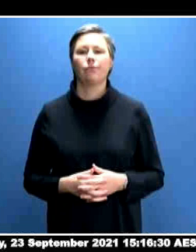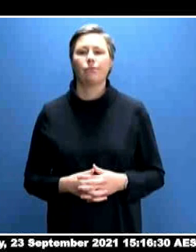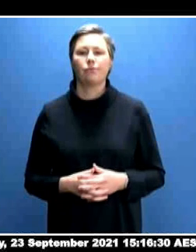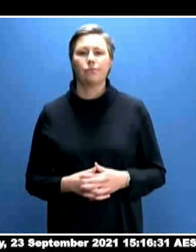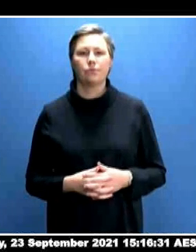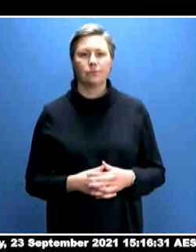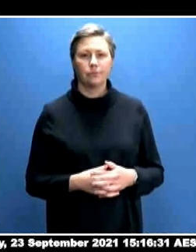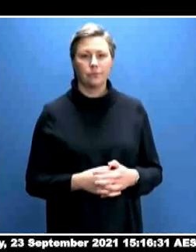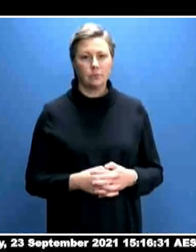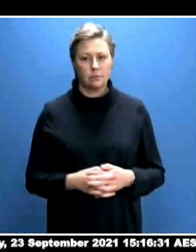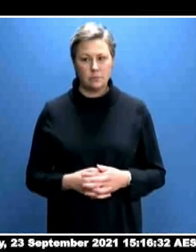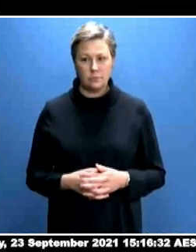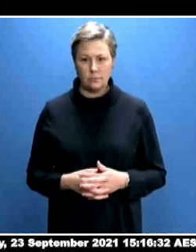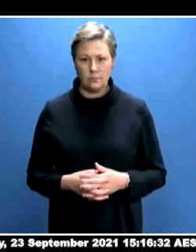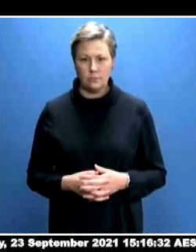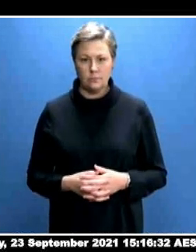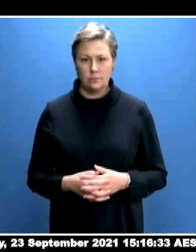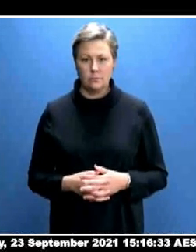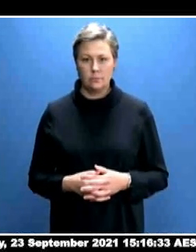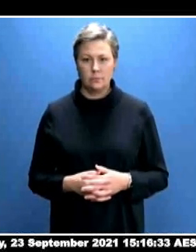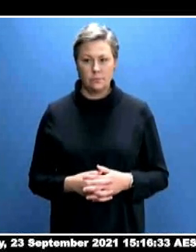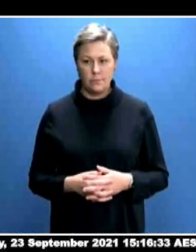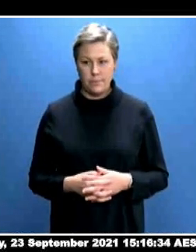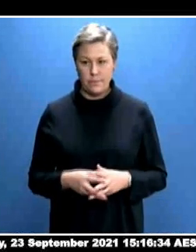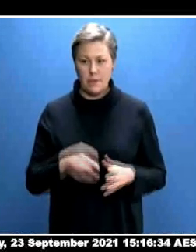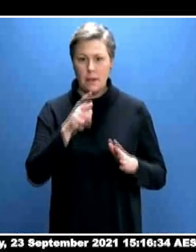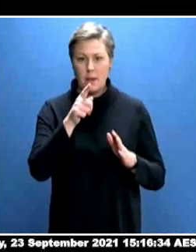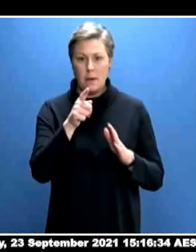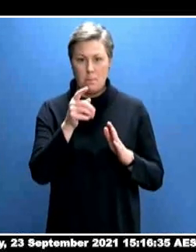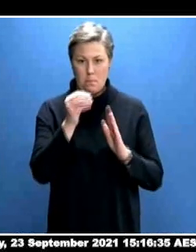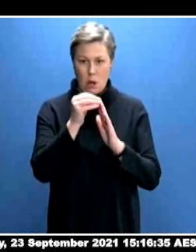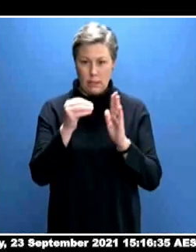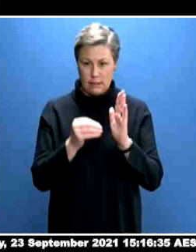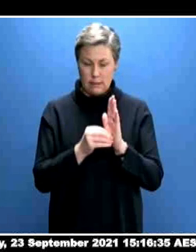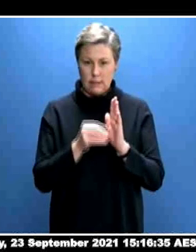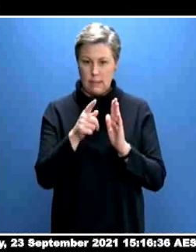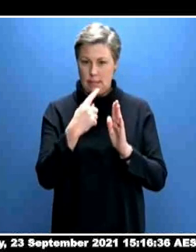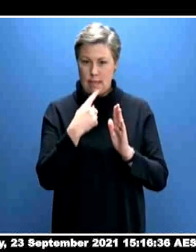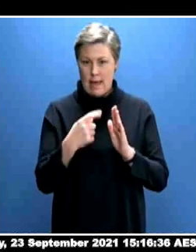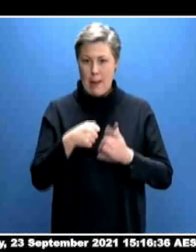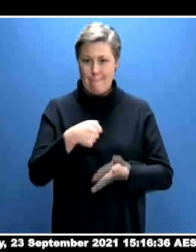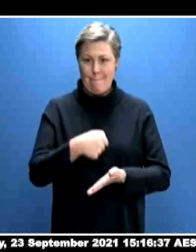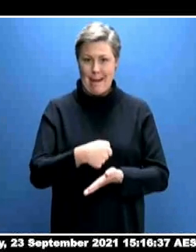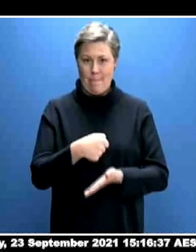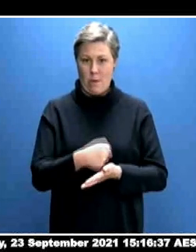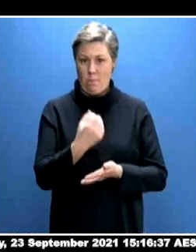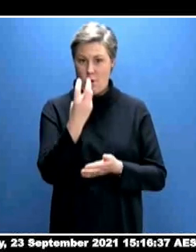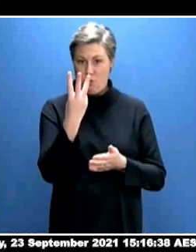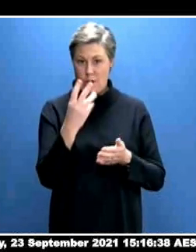Now, again, the policy says that it will be a minimum three-month minimum length of stay.